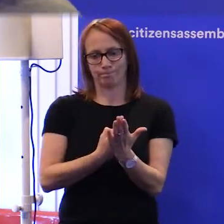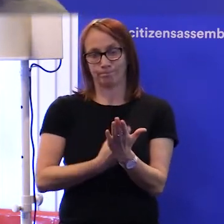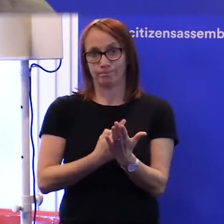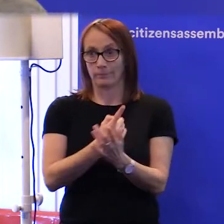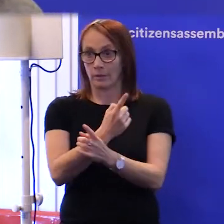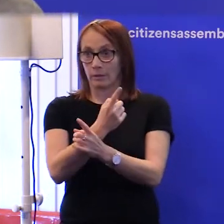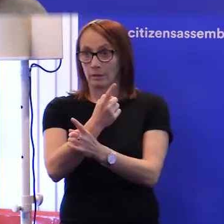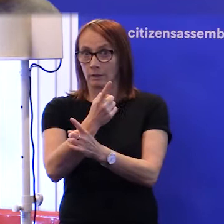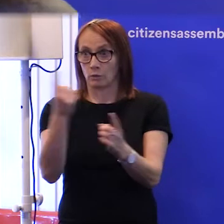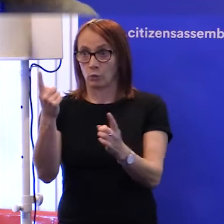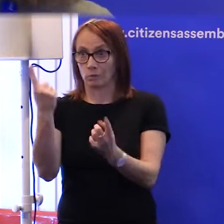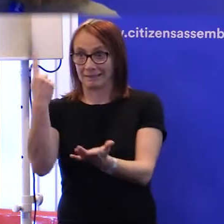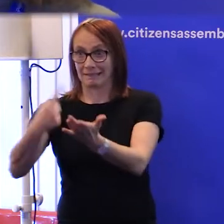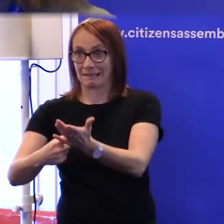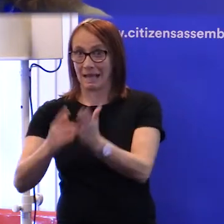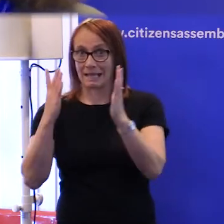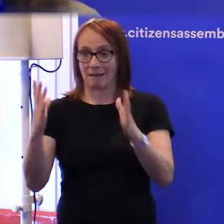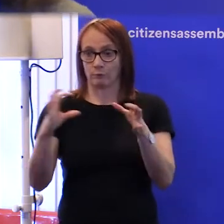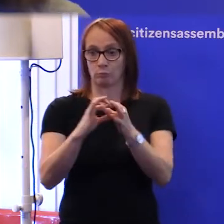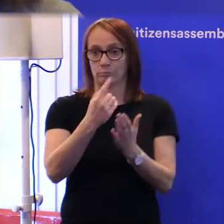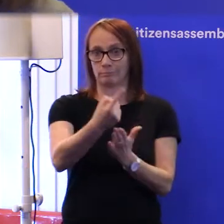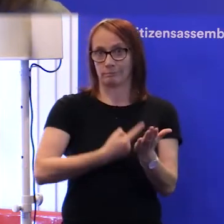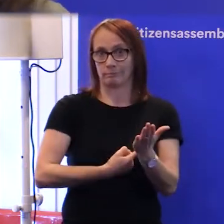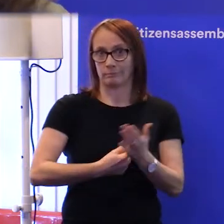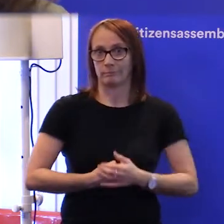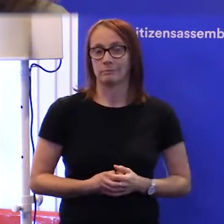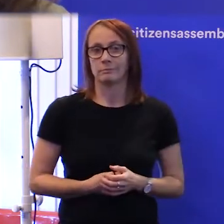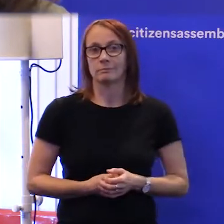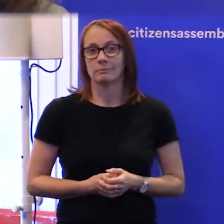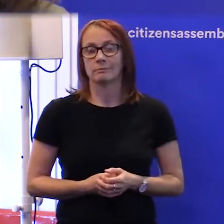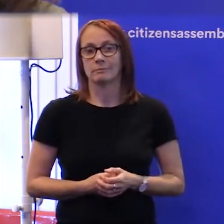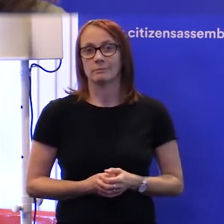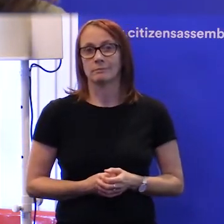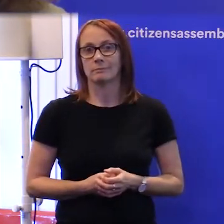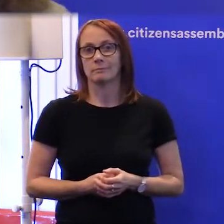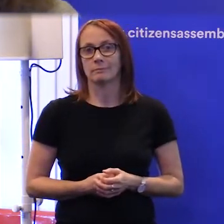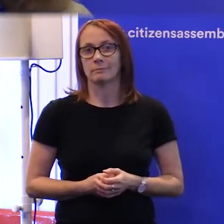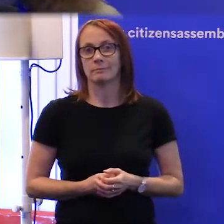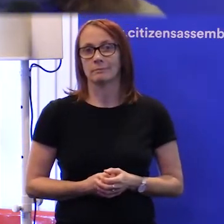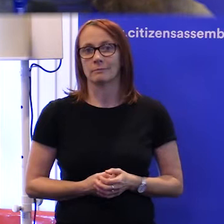assembly takes with those seven key principles in mind this evening